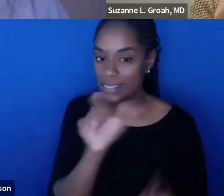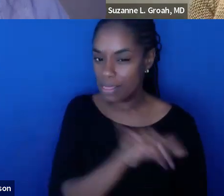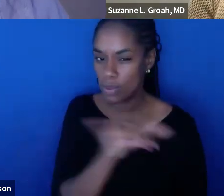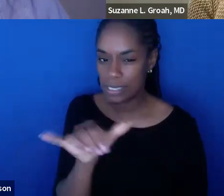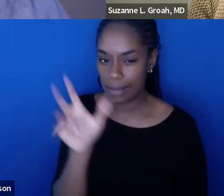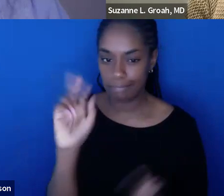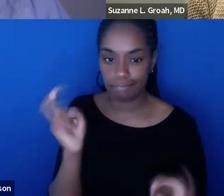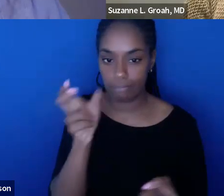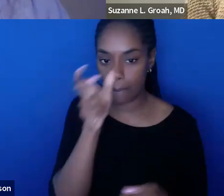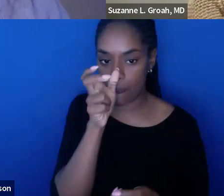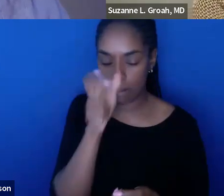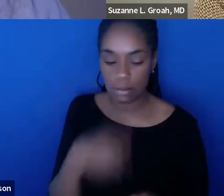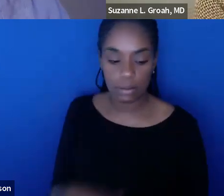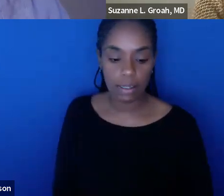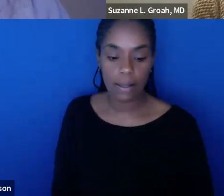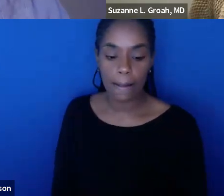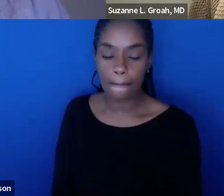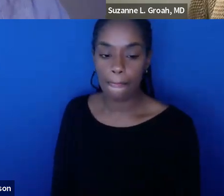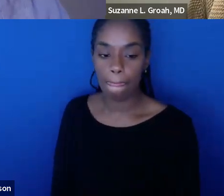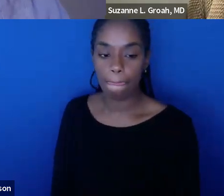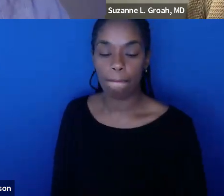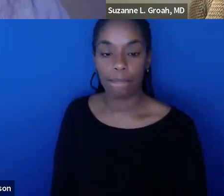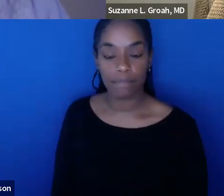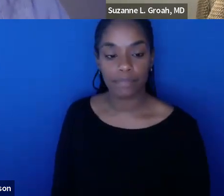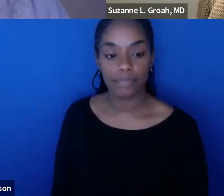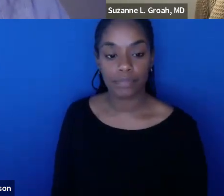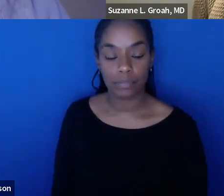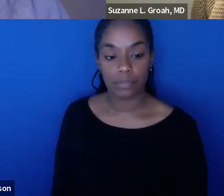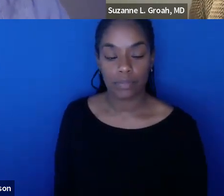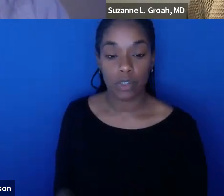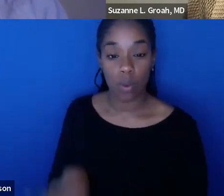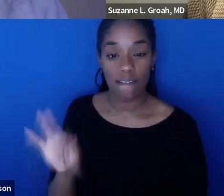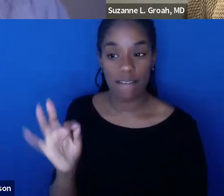It was actually, and one bug we found only in the people without neurogenic